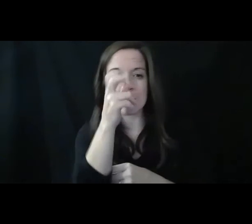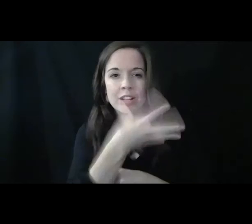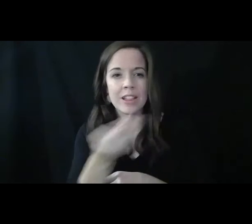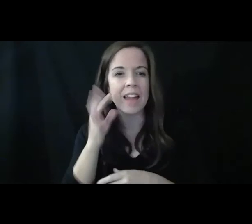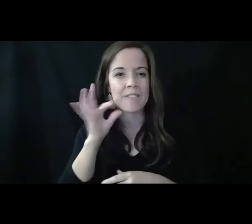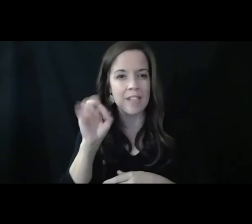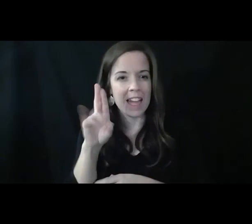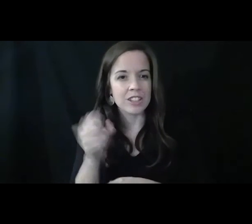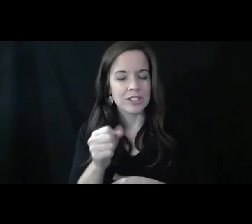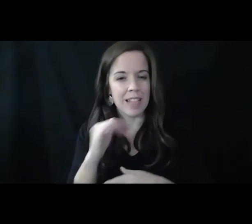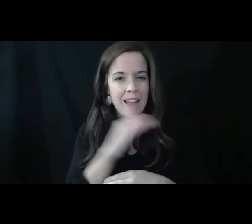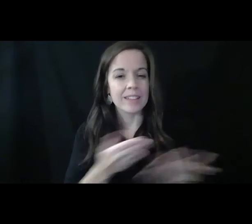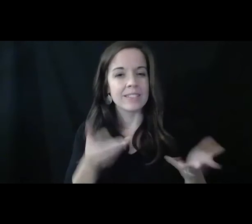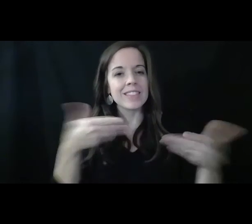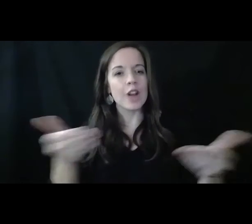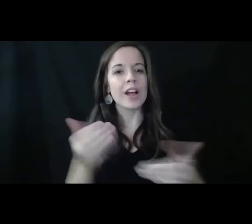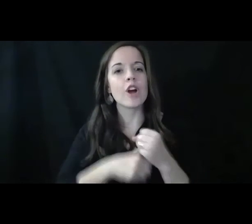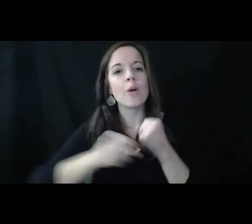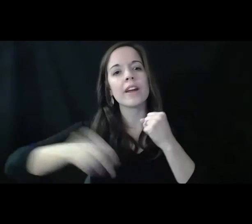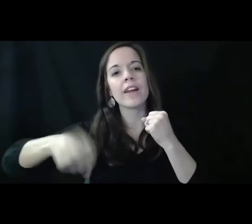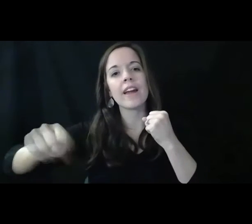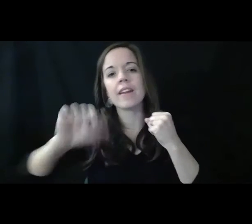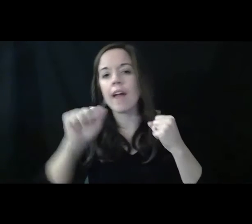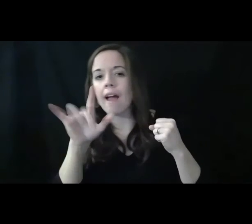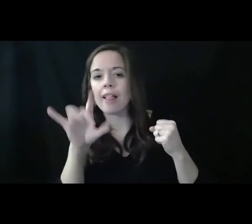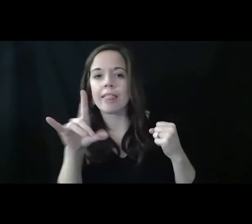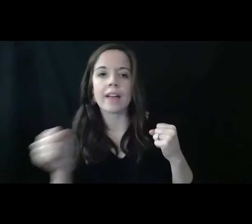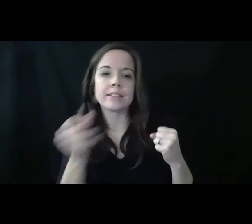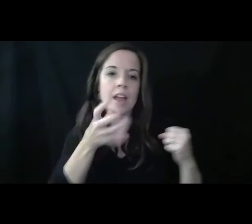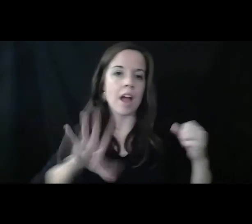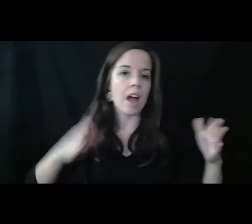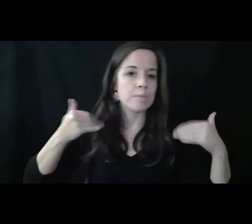there I go again allies // getting all hot & bothered // being vulgar